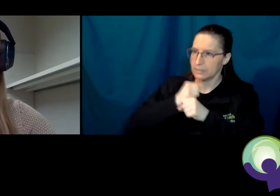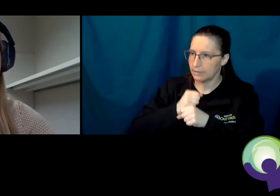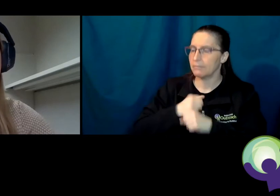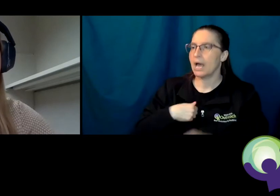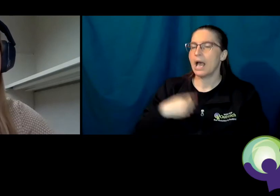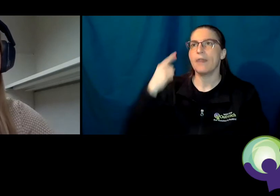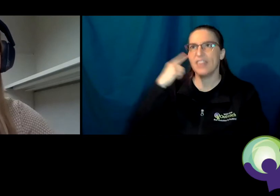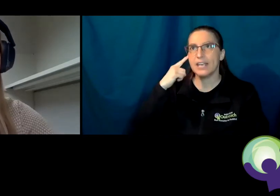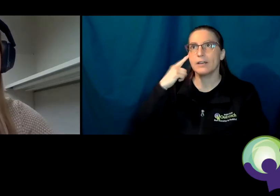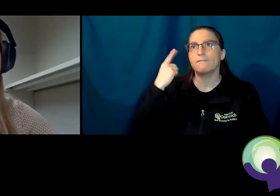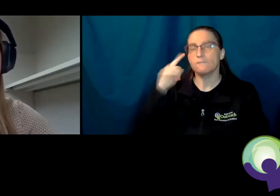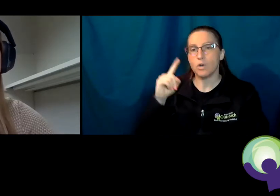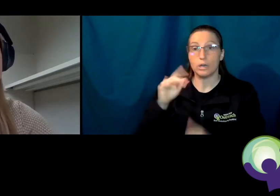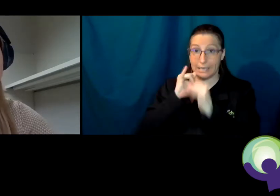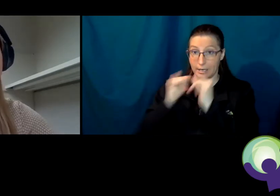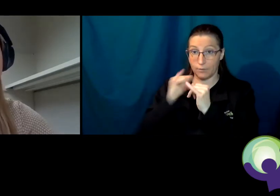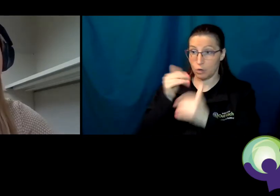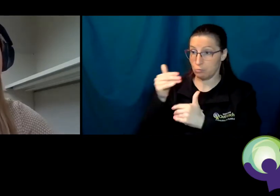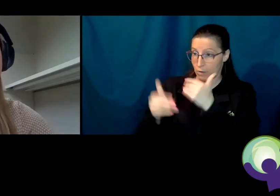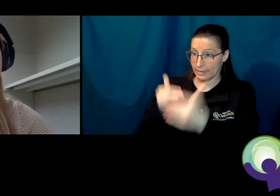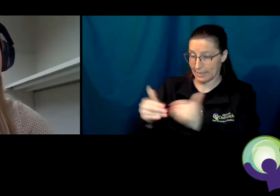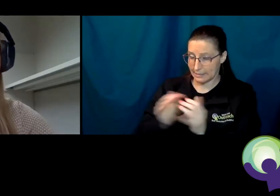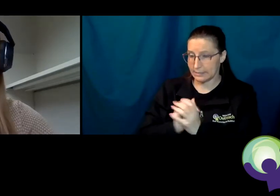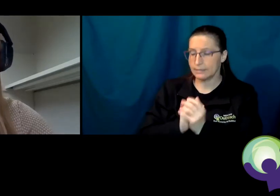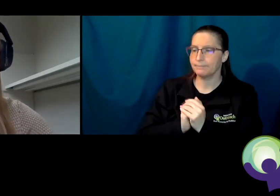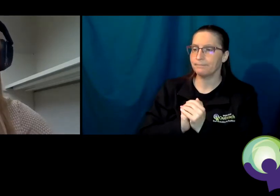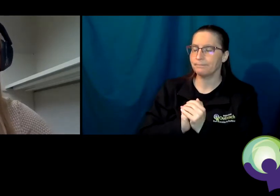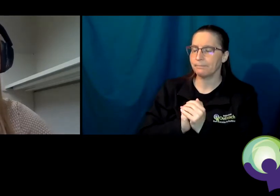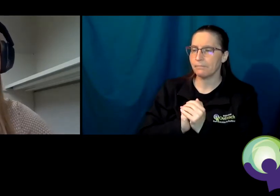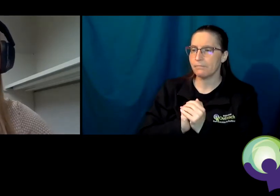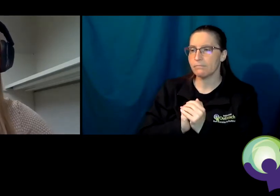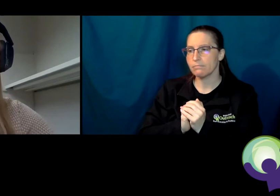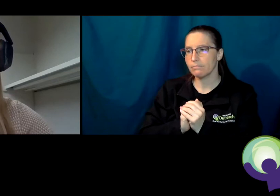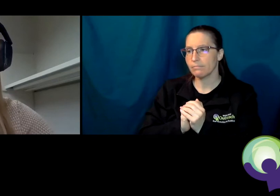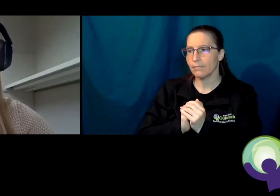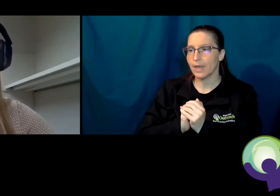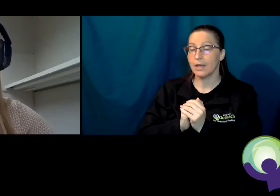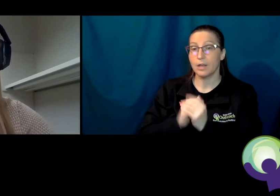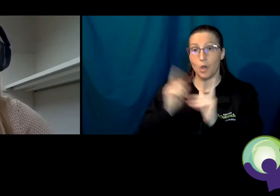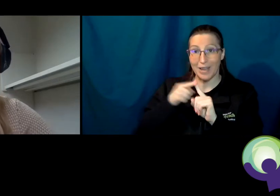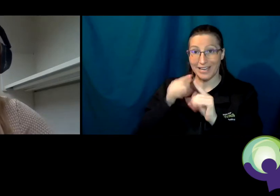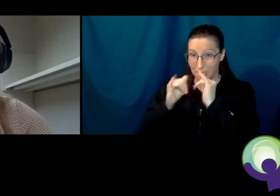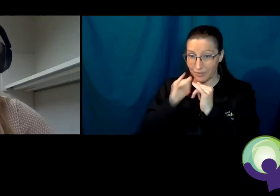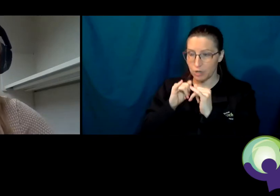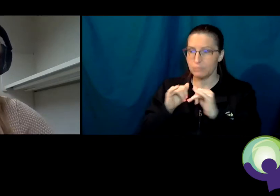in the interview process just be yourself. We've been told that sometimes we ask them